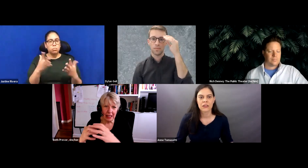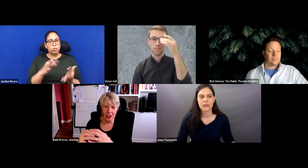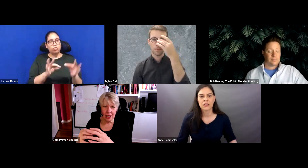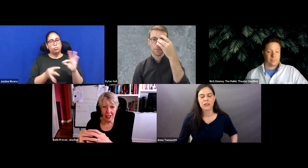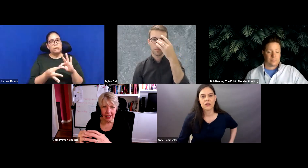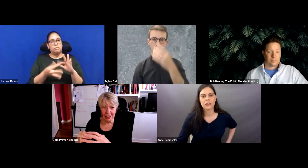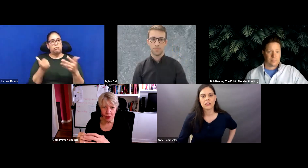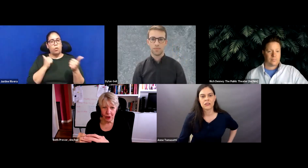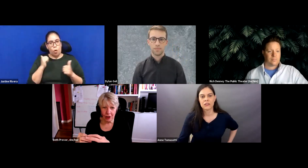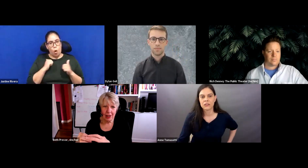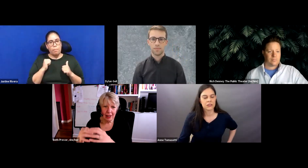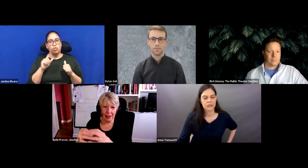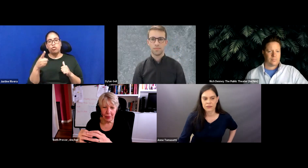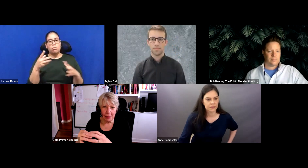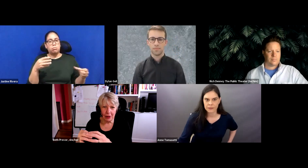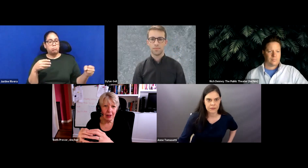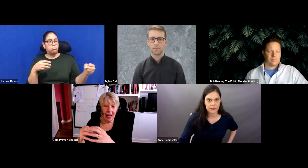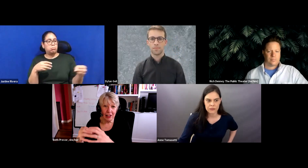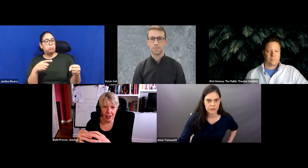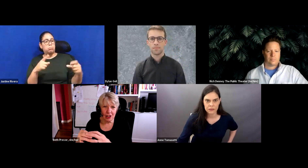we didn't just stick the interpreter in a bubble and just